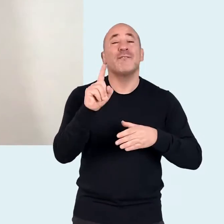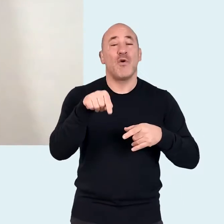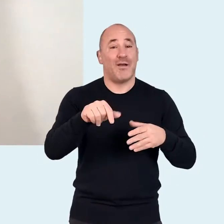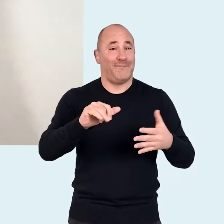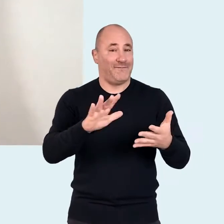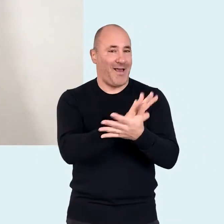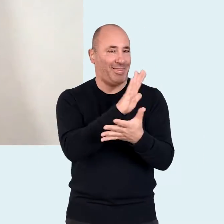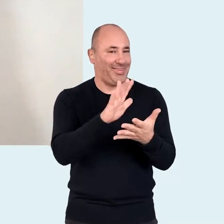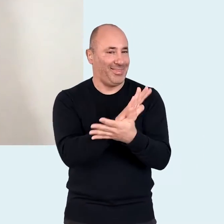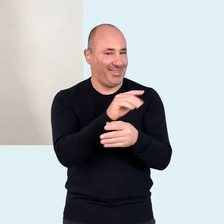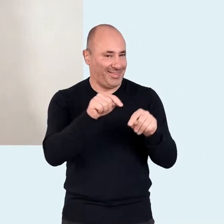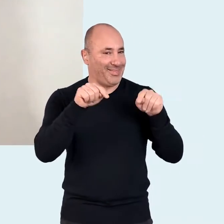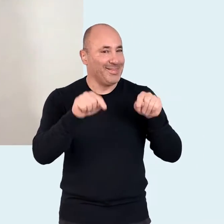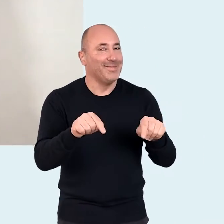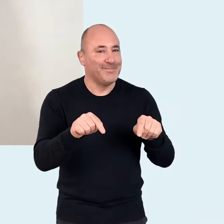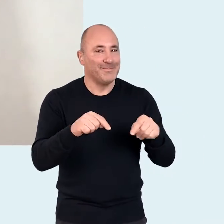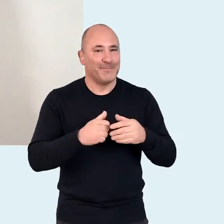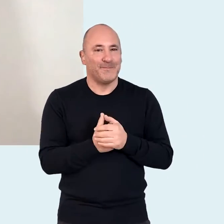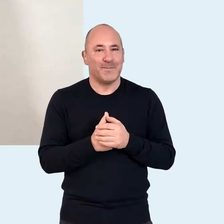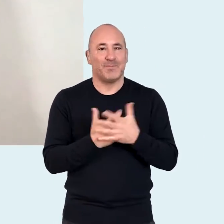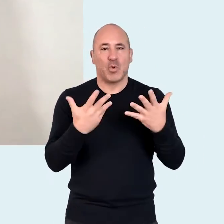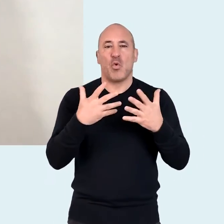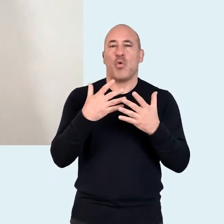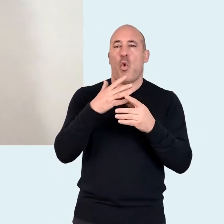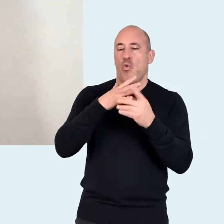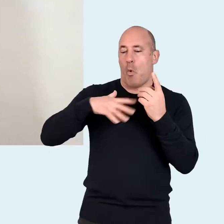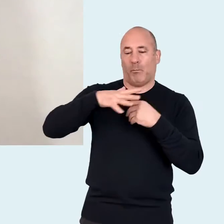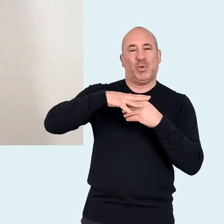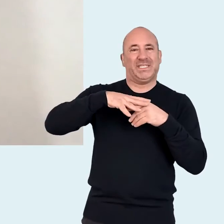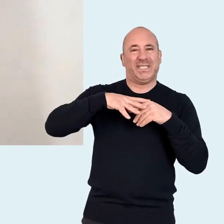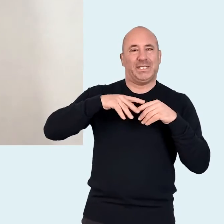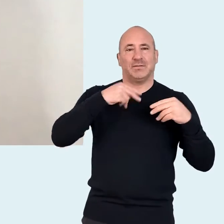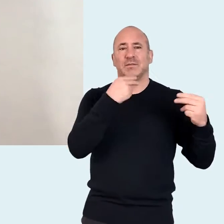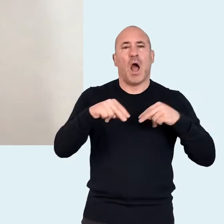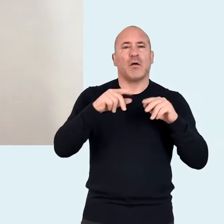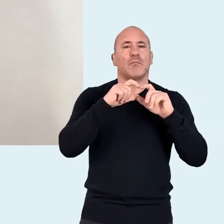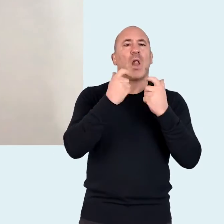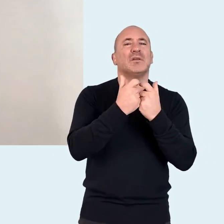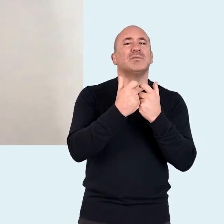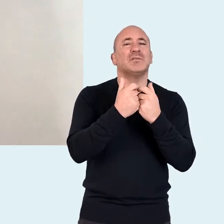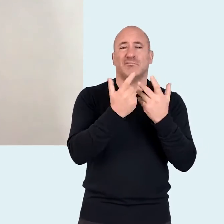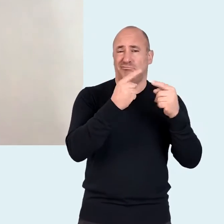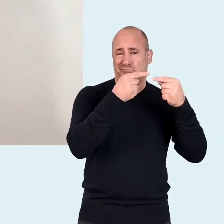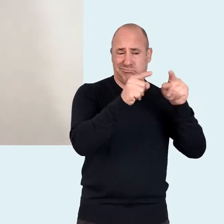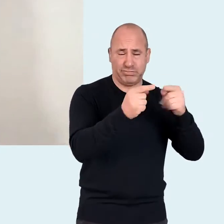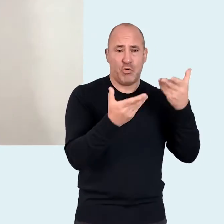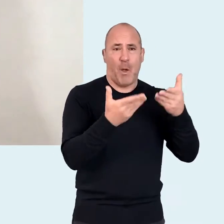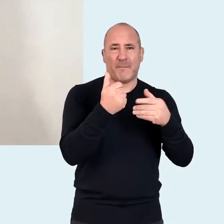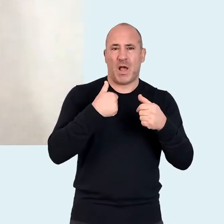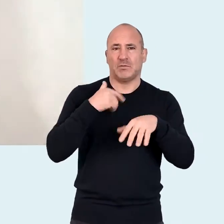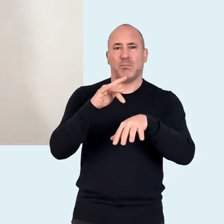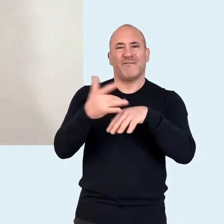time it's about fun. So what we'll do in community dance classes will be a lot different to what